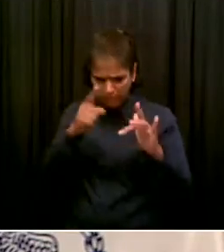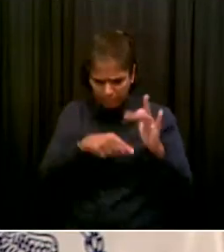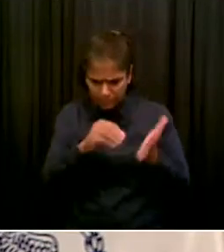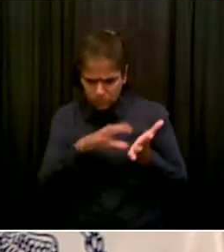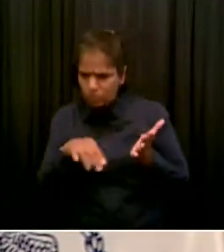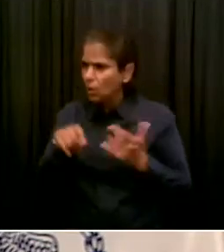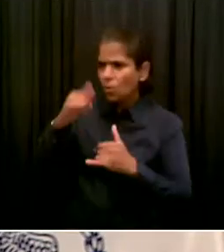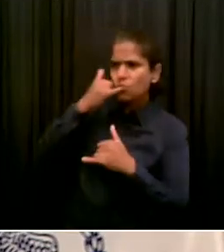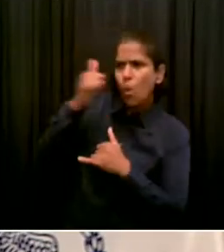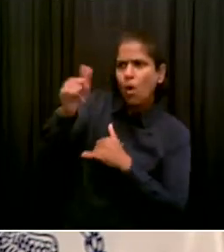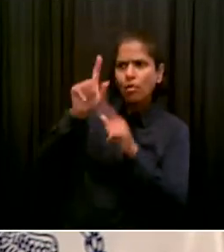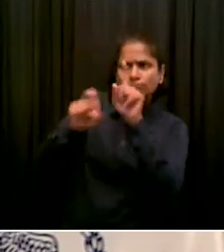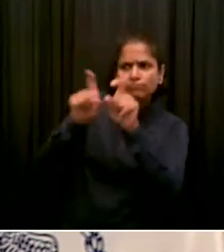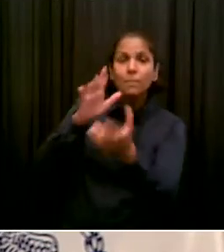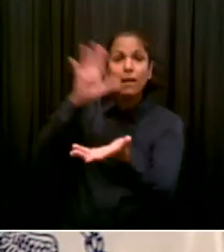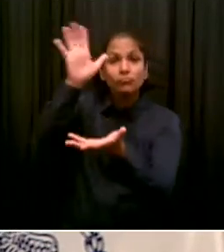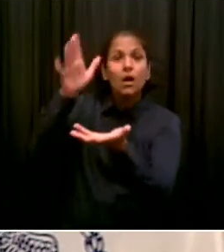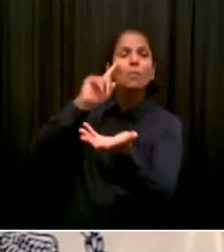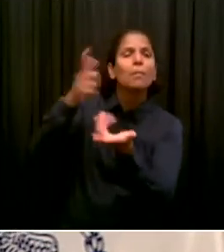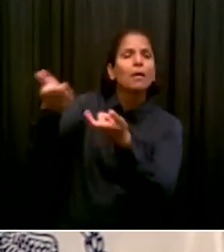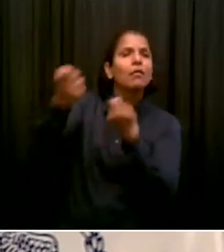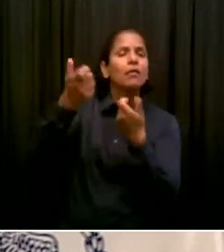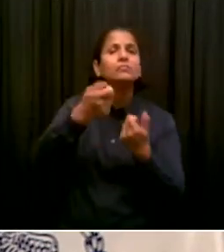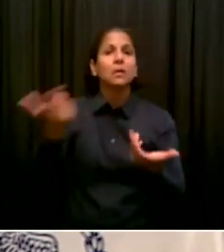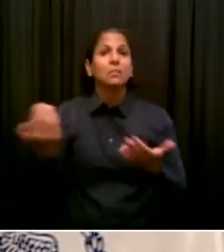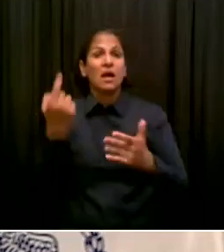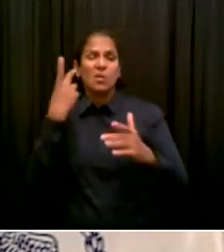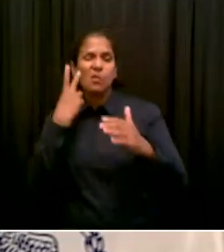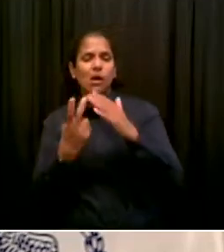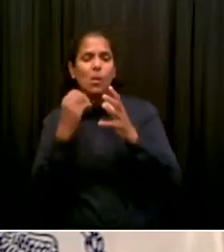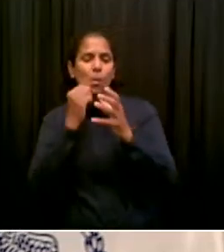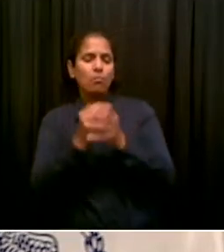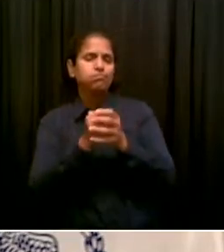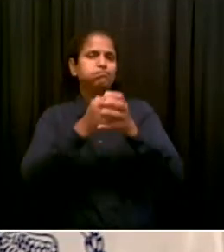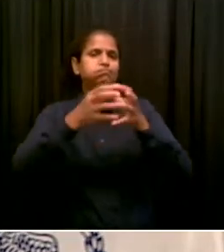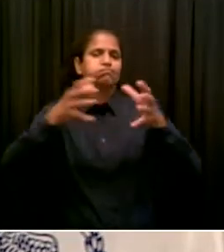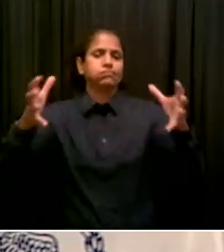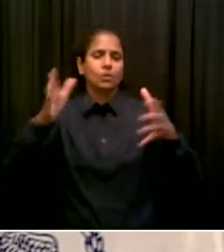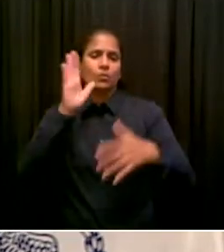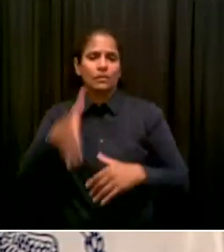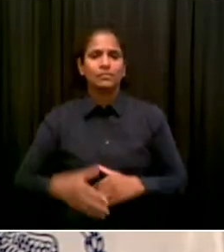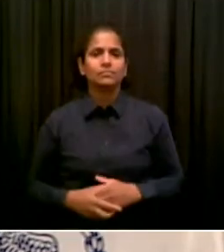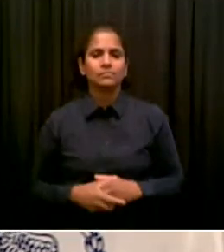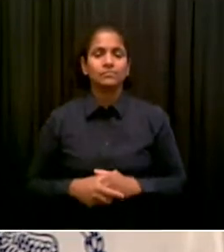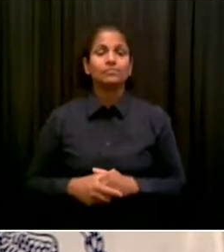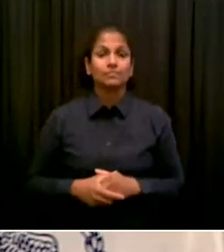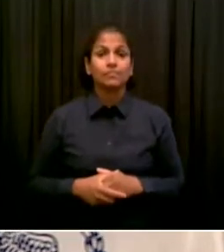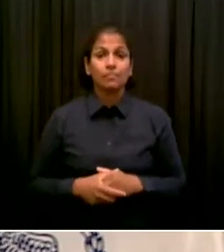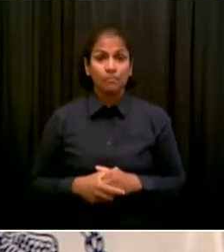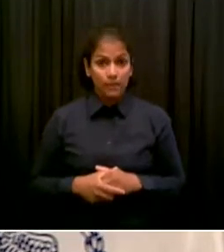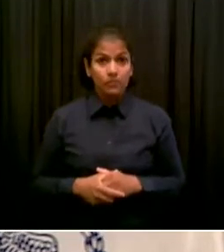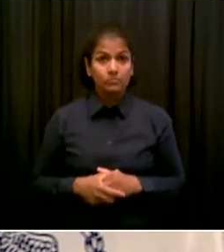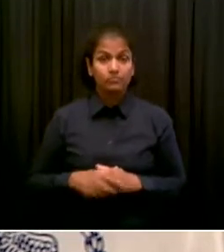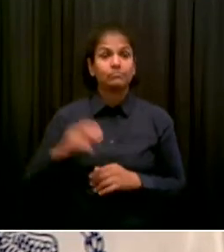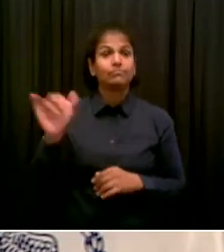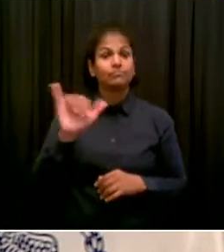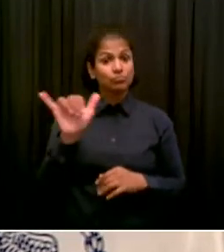THIS IS A REALLY GOOD NUMBER